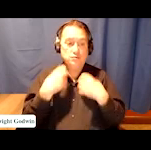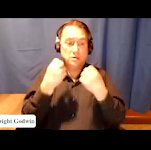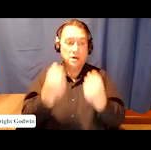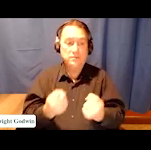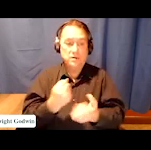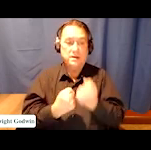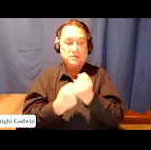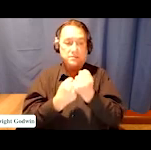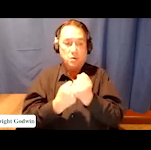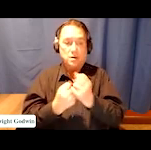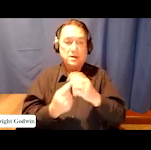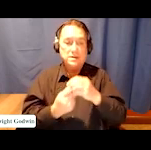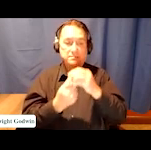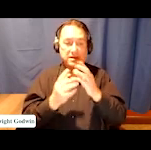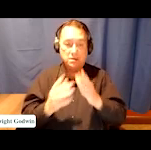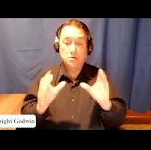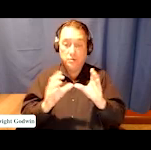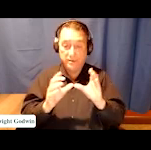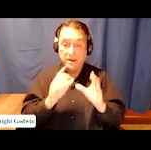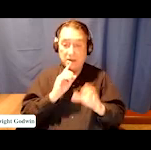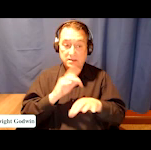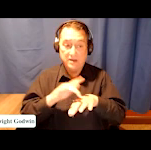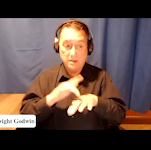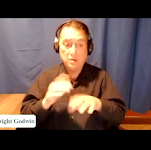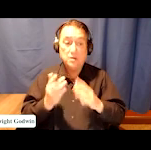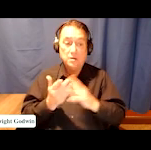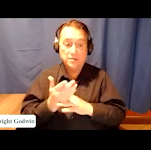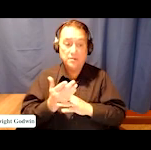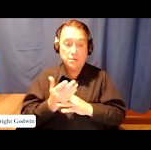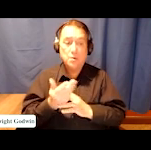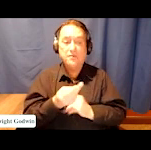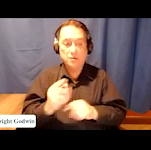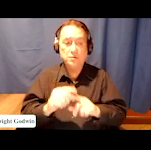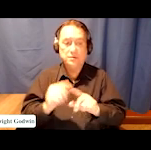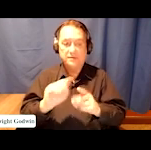There is certification that is available through several community service agencies